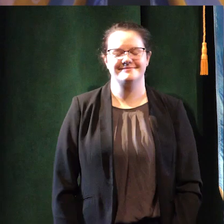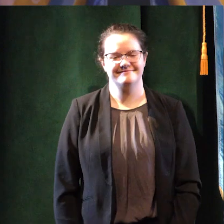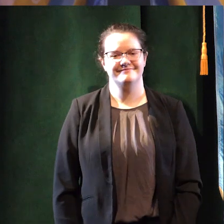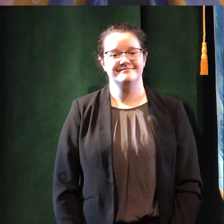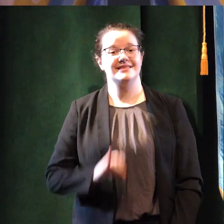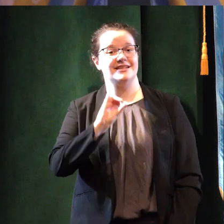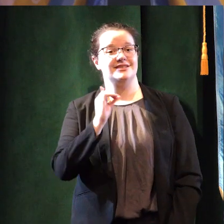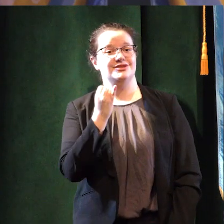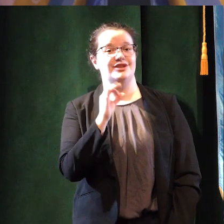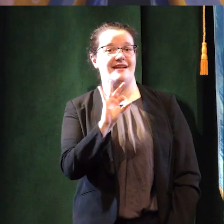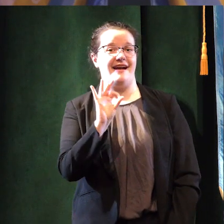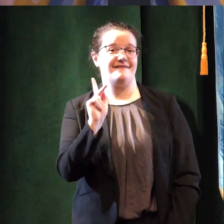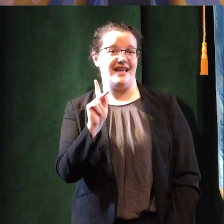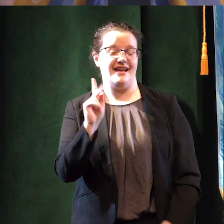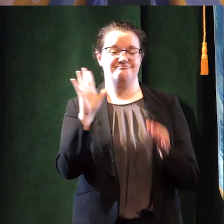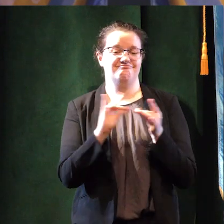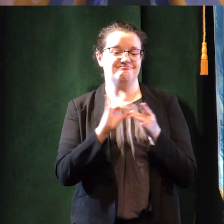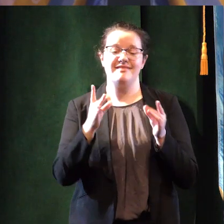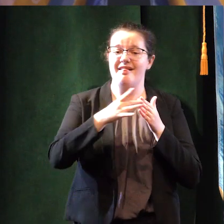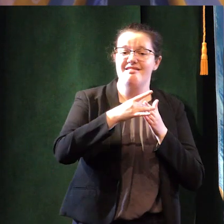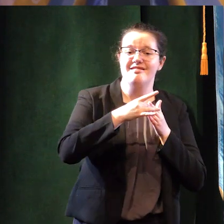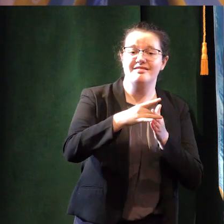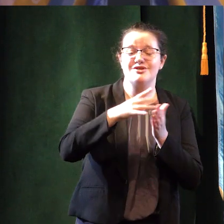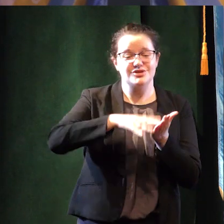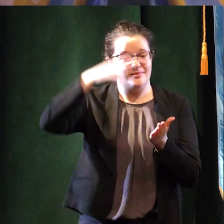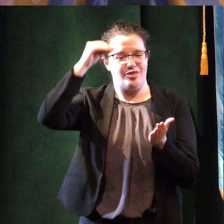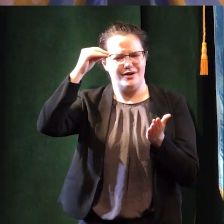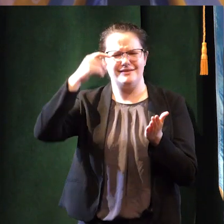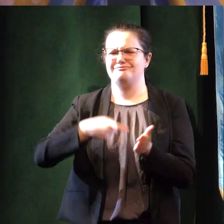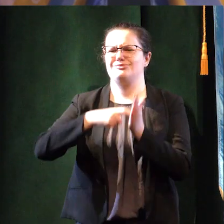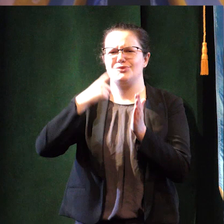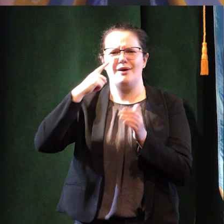Kennedy said leadership and learning are indispensable to each other and I